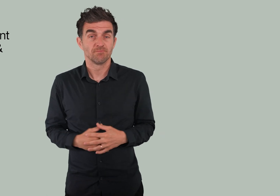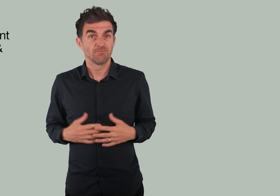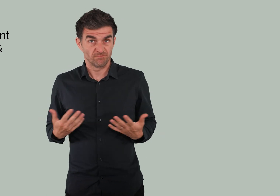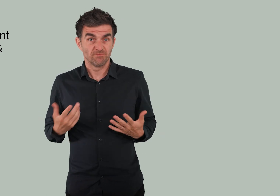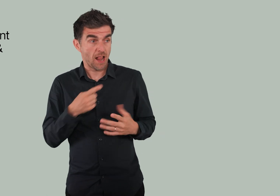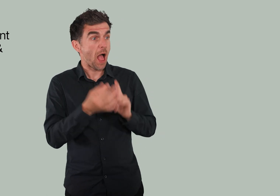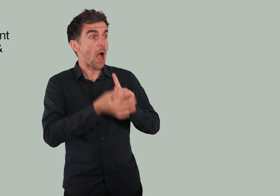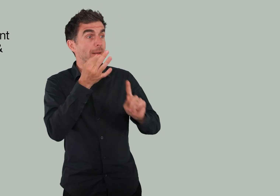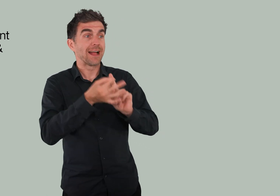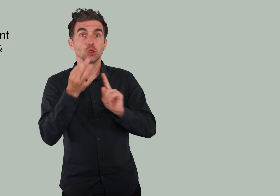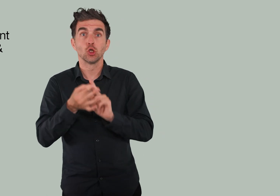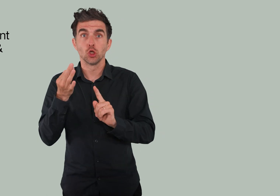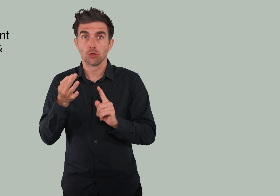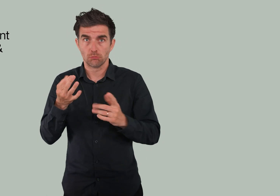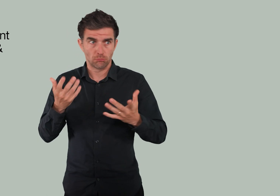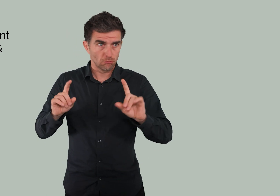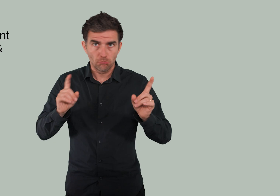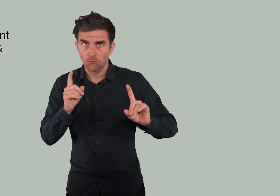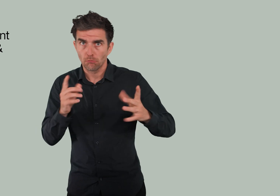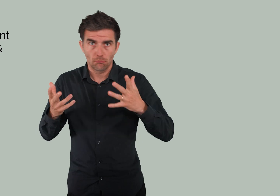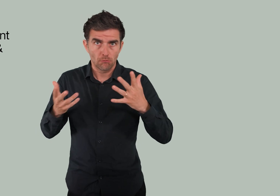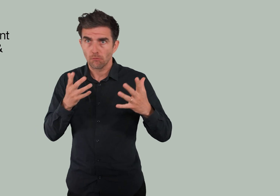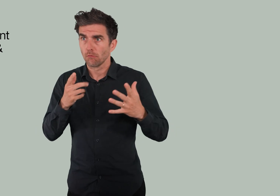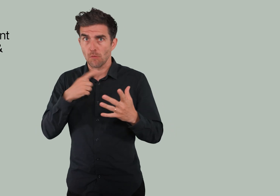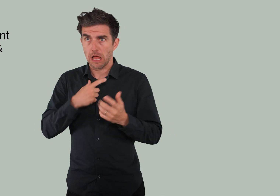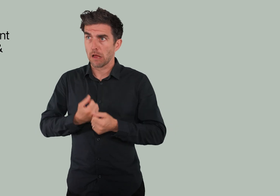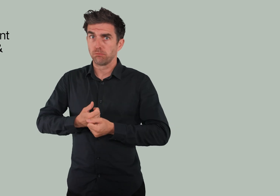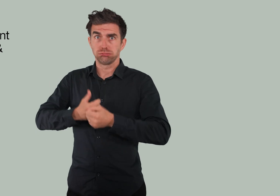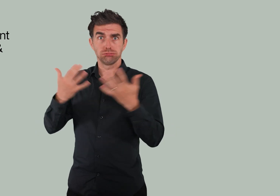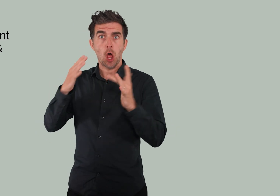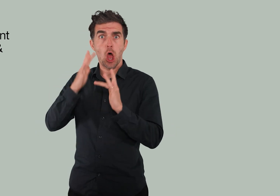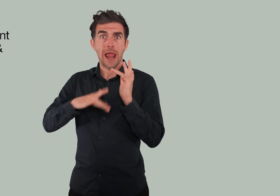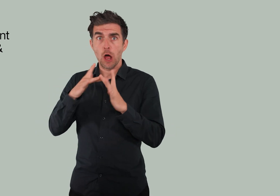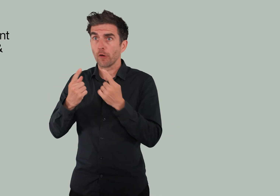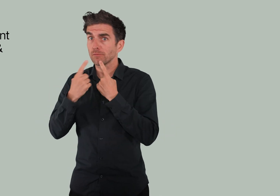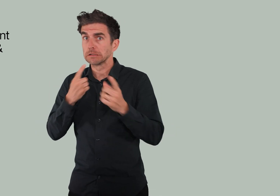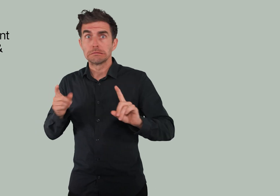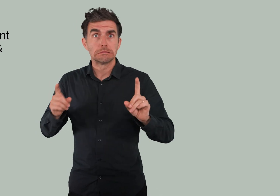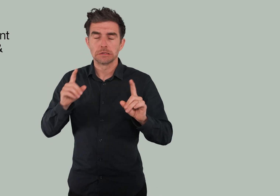6.19 Applicants have highlighted that the volume of online information